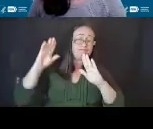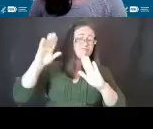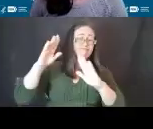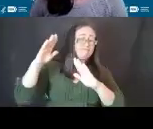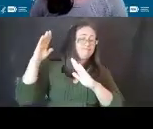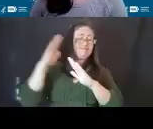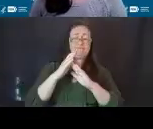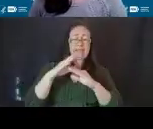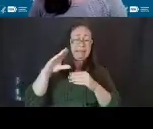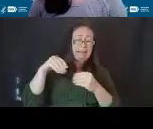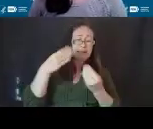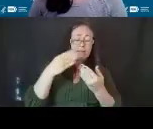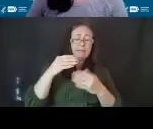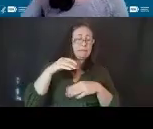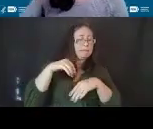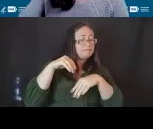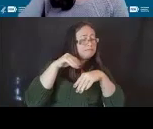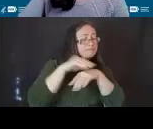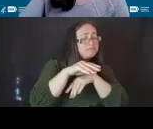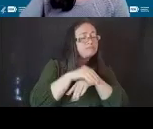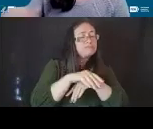So, and just a side note about mentors,